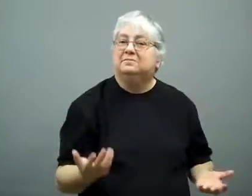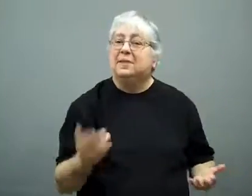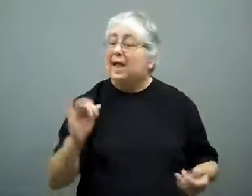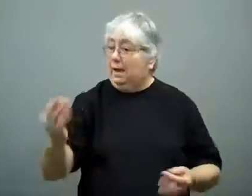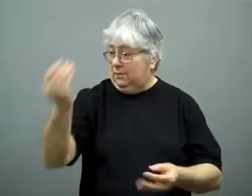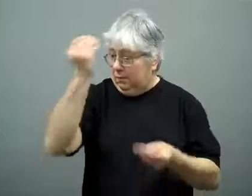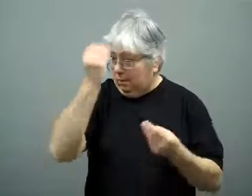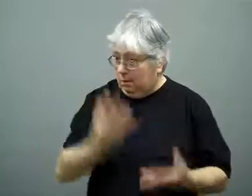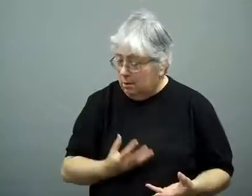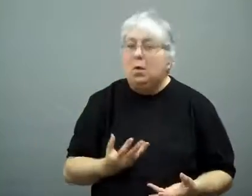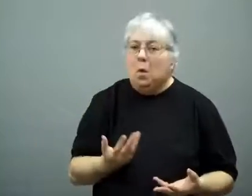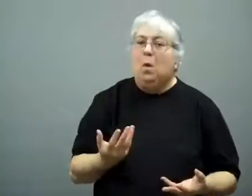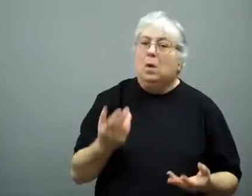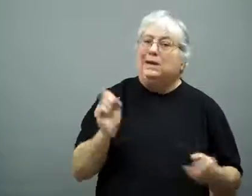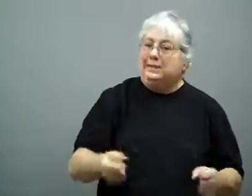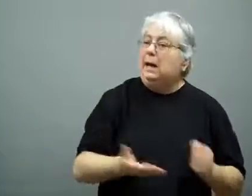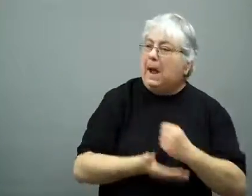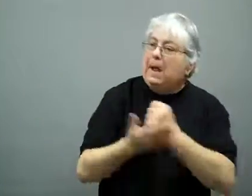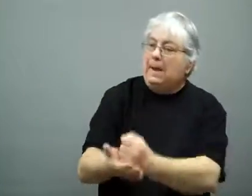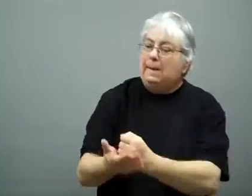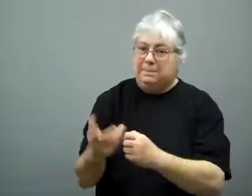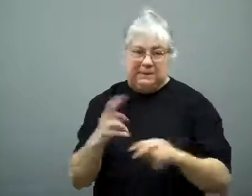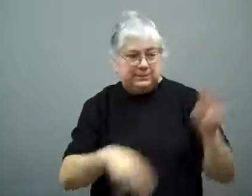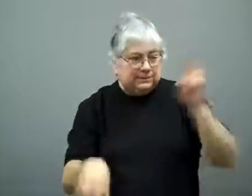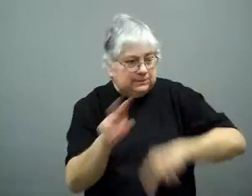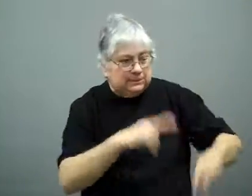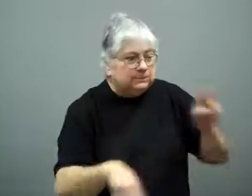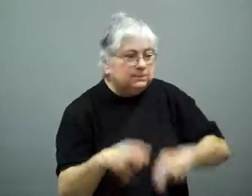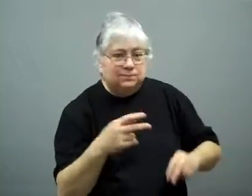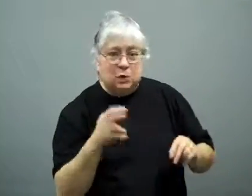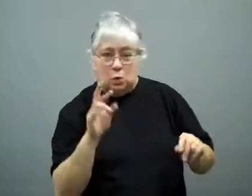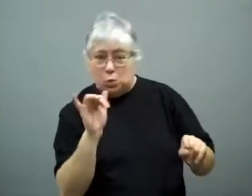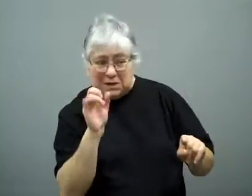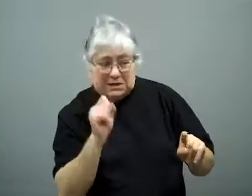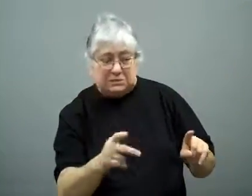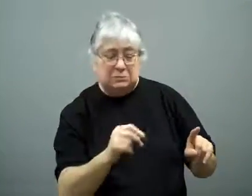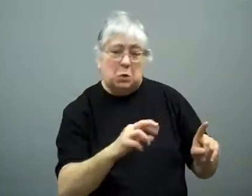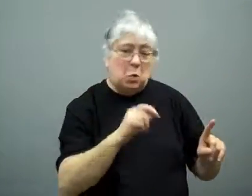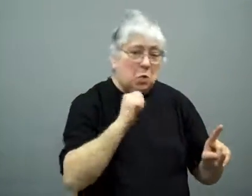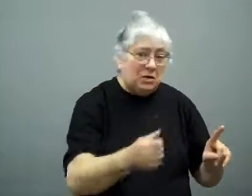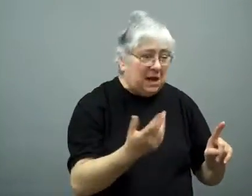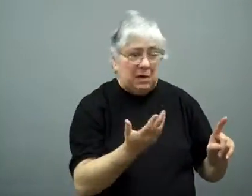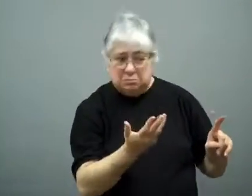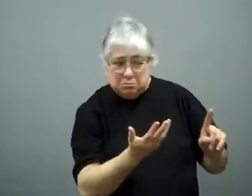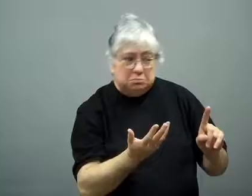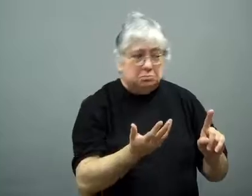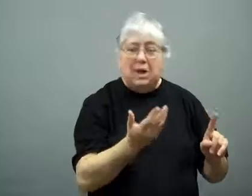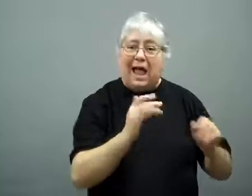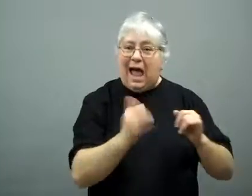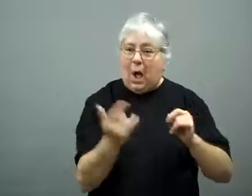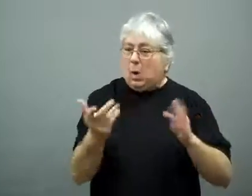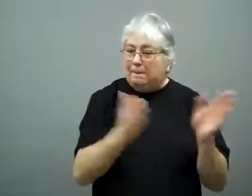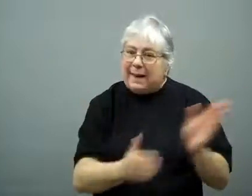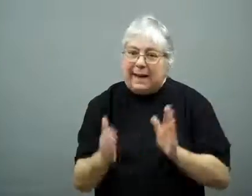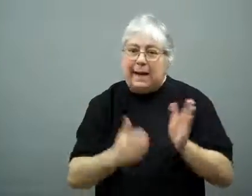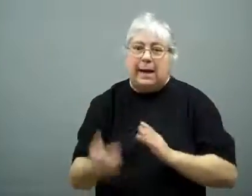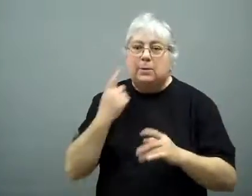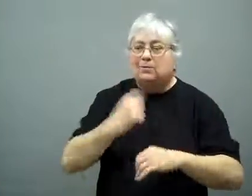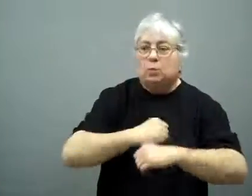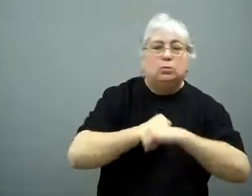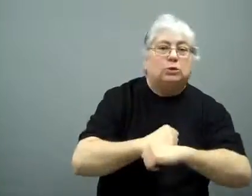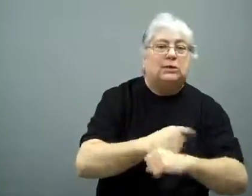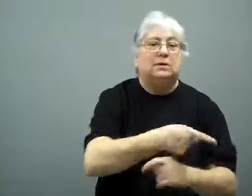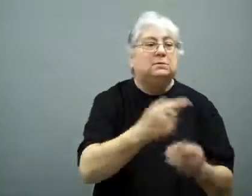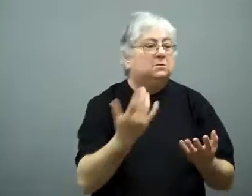If they're notified, then they can help assess the risk.